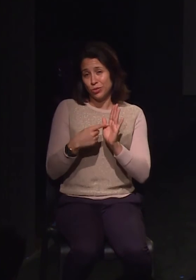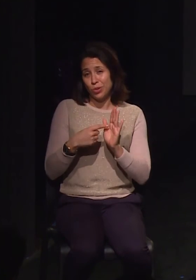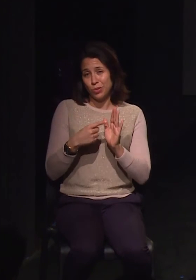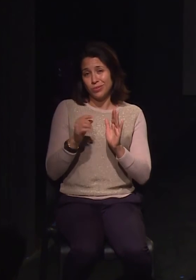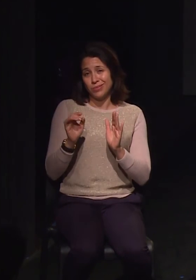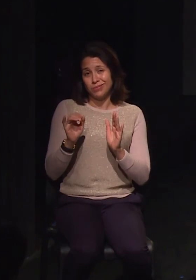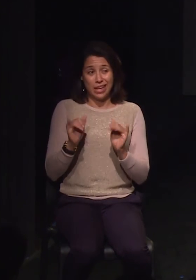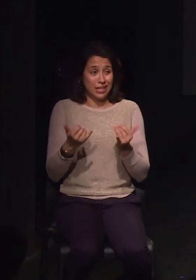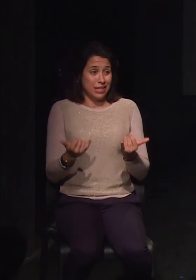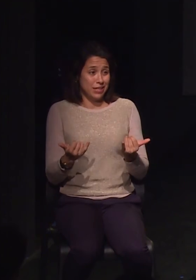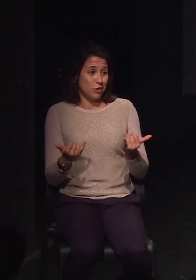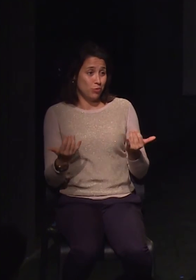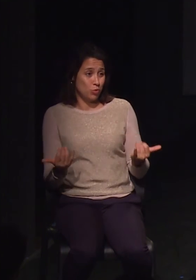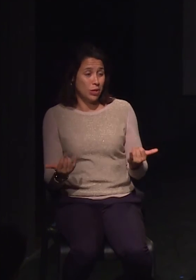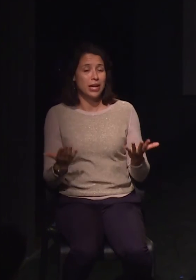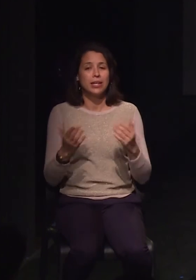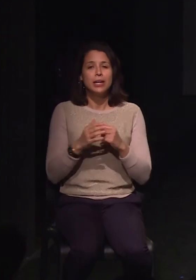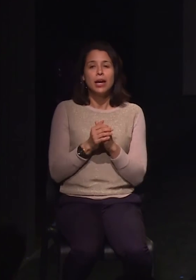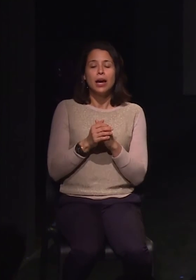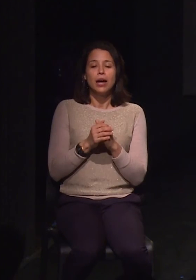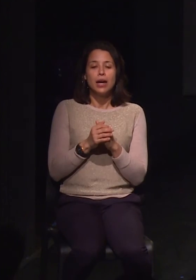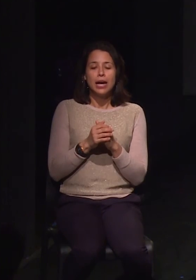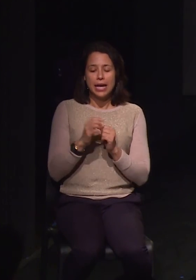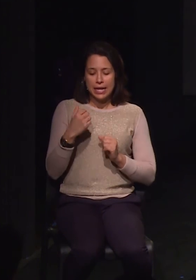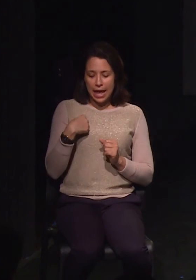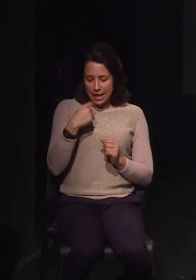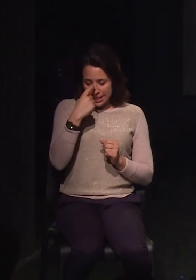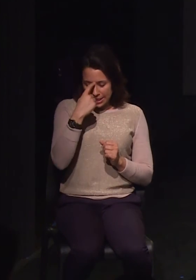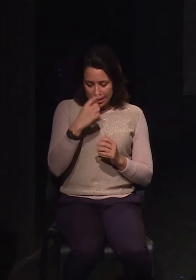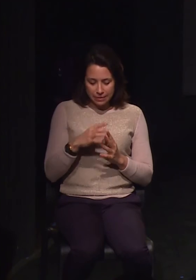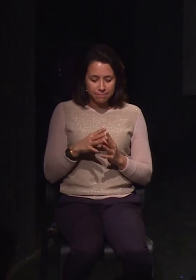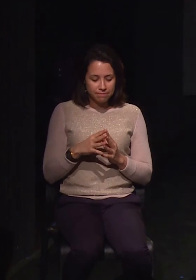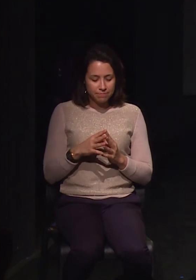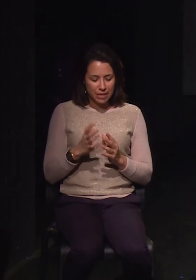But I think that’s just a word I wanted to mention because it hadn’t gotten said.